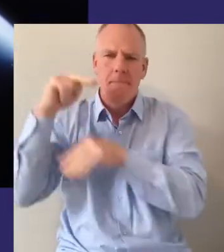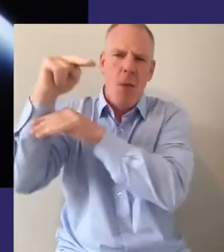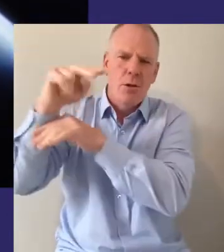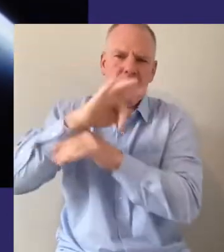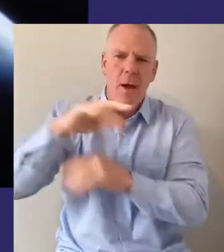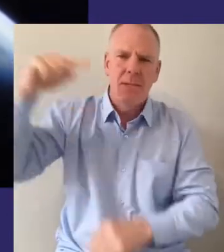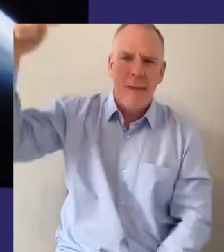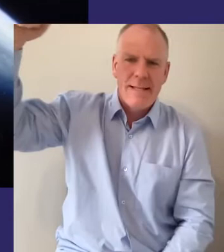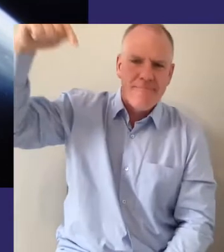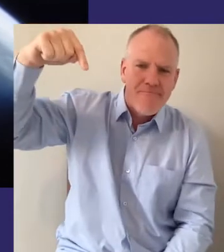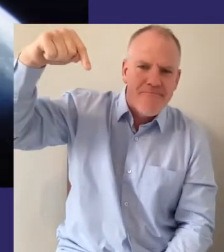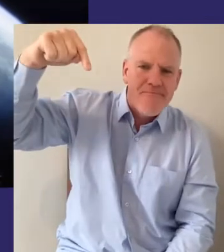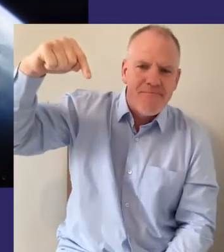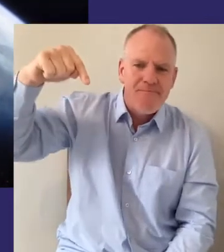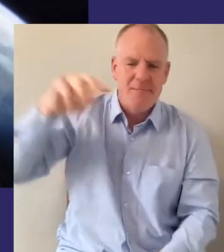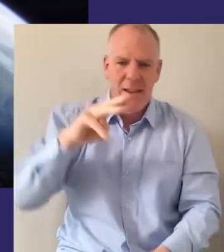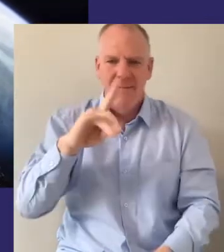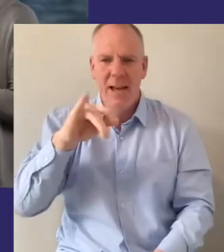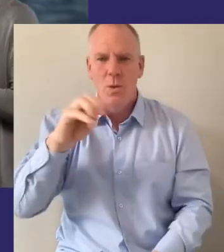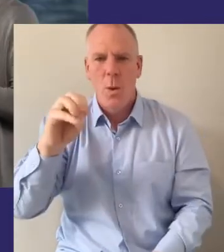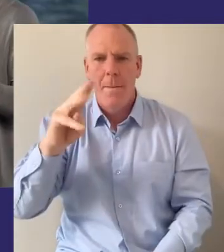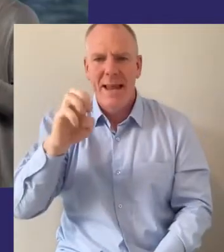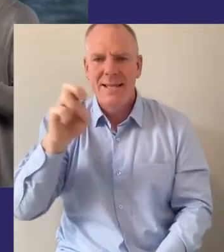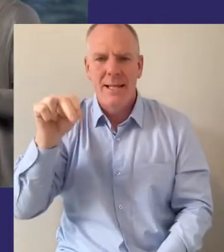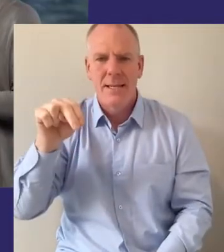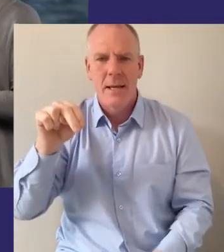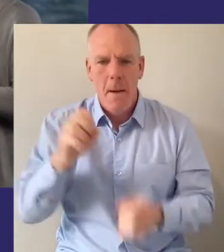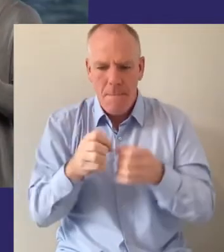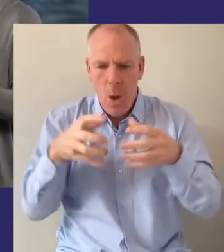from space? So how can we see a phytoplankton bloom? Well, basically what happens at different